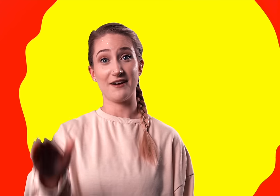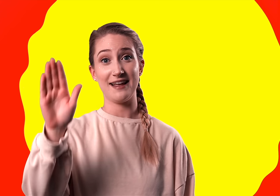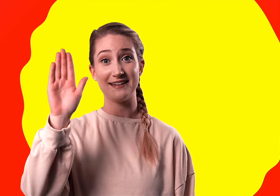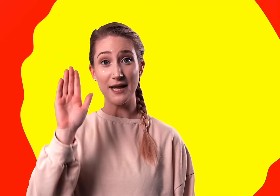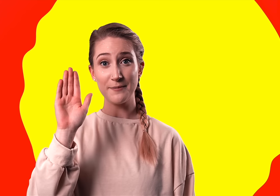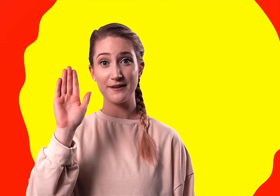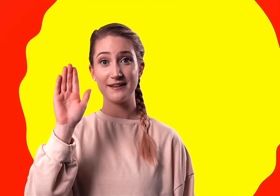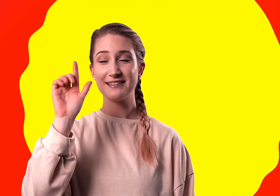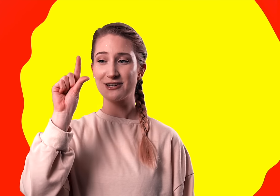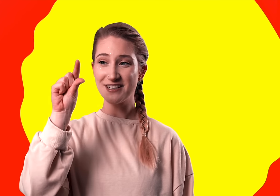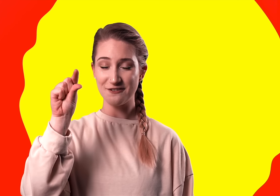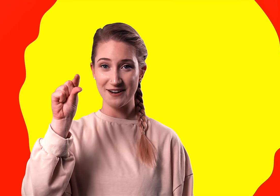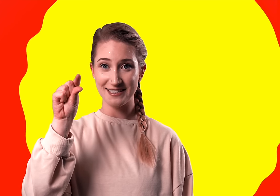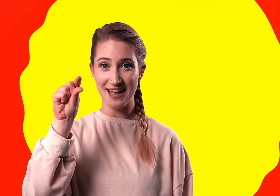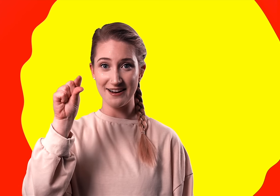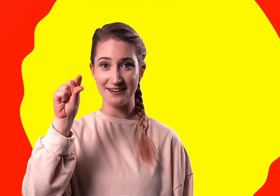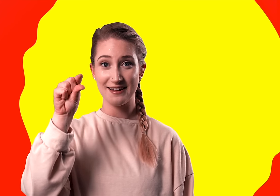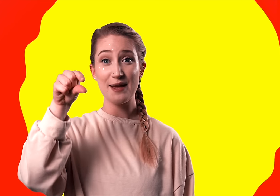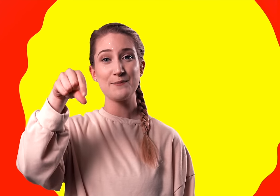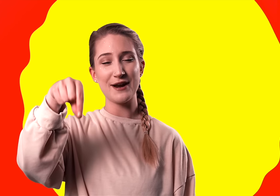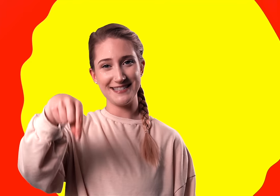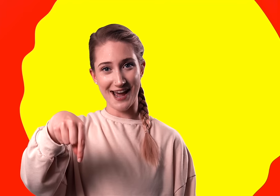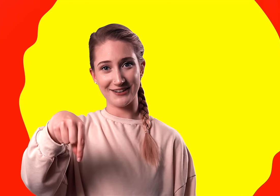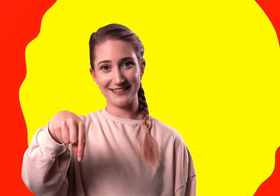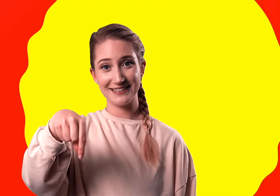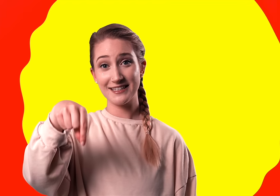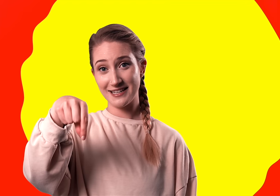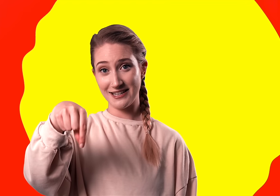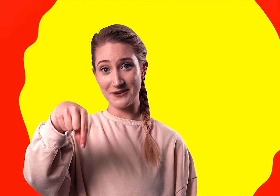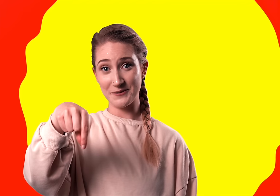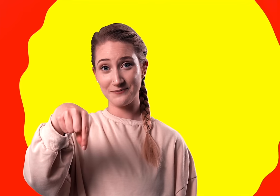Put your hand up, squish your fingers together, and point down. Q.